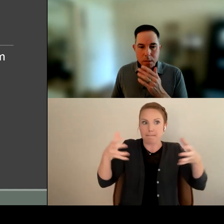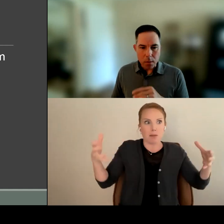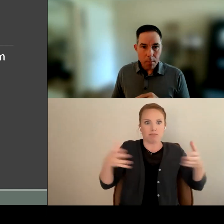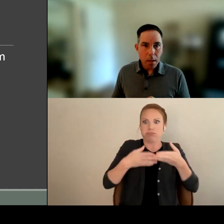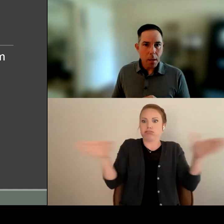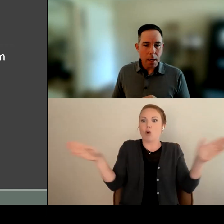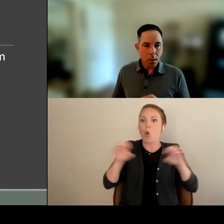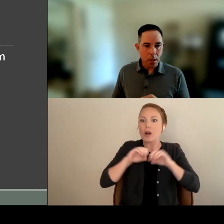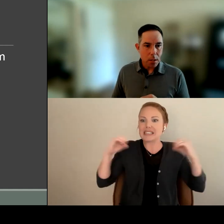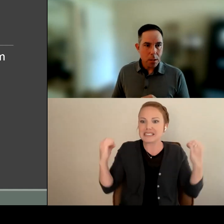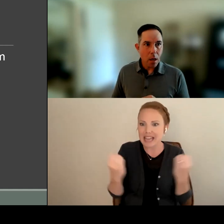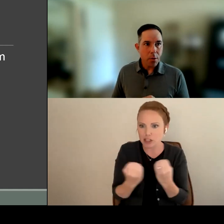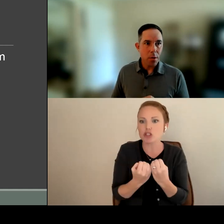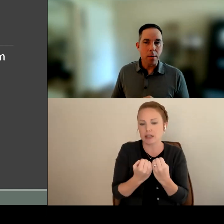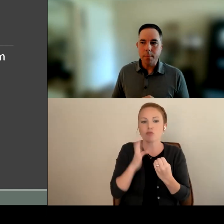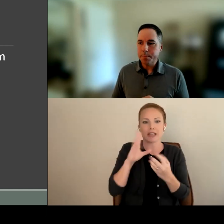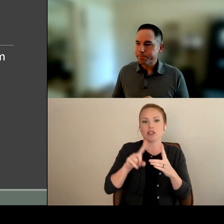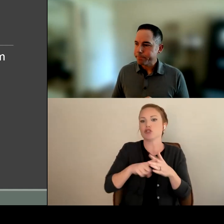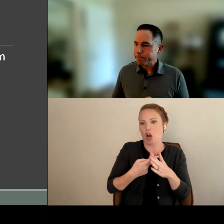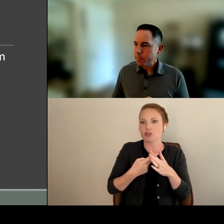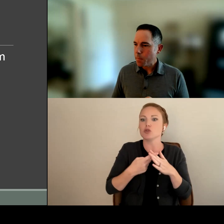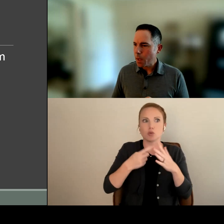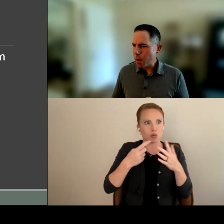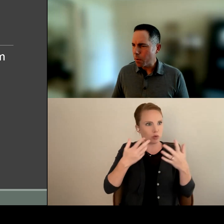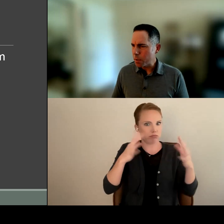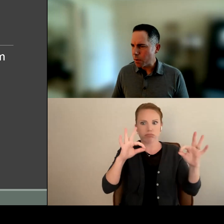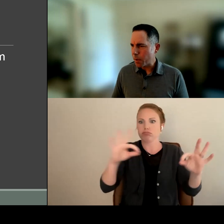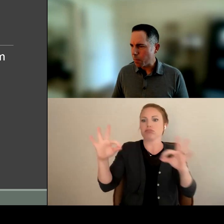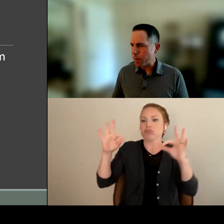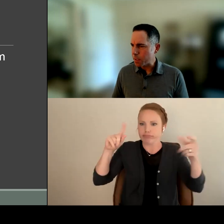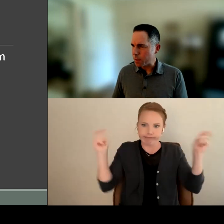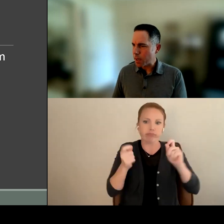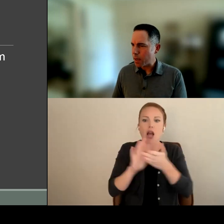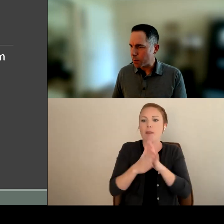I'm going to actually stop sharing and I'm going to drop a couple things in the chat